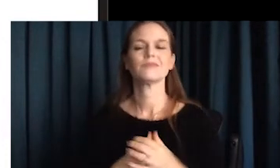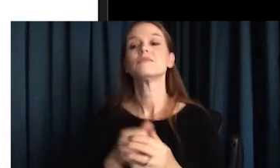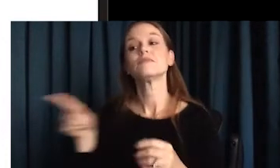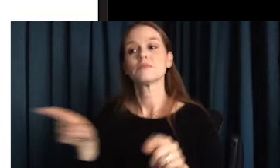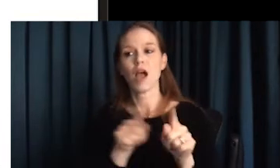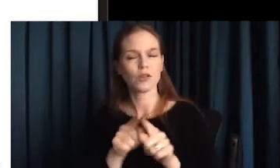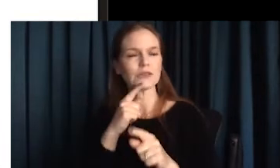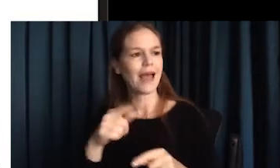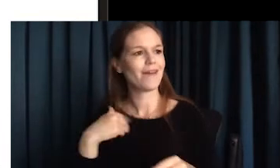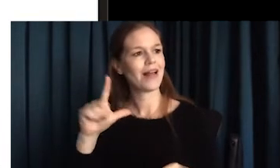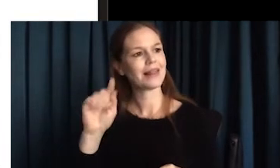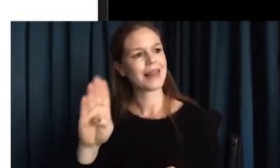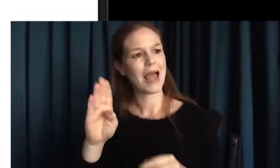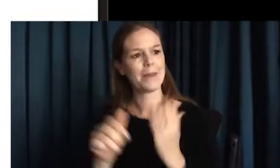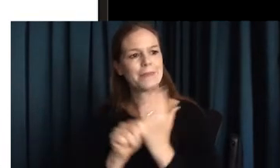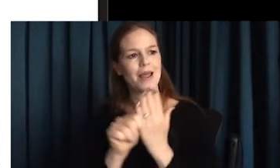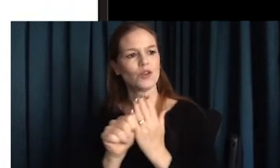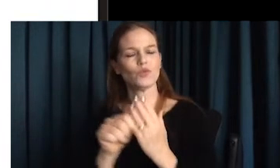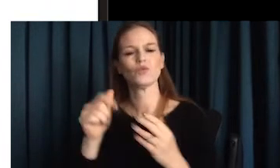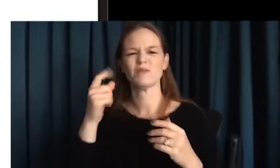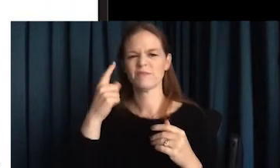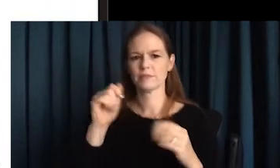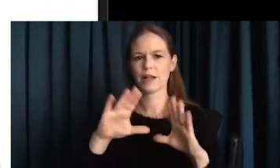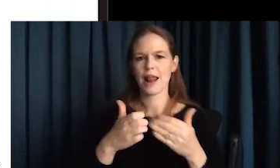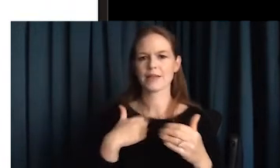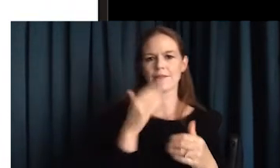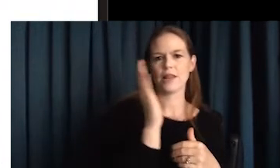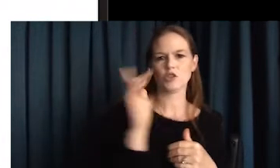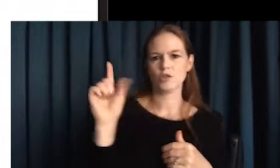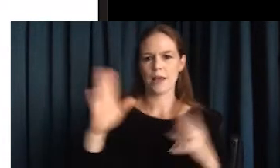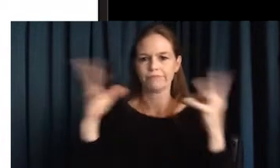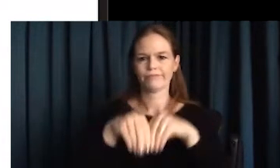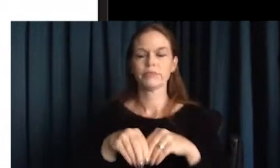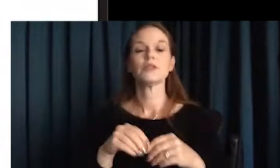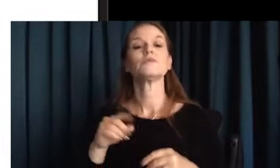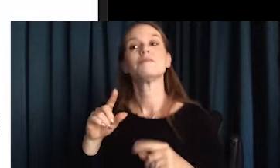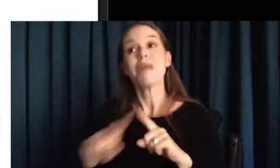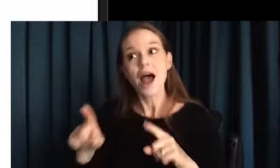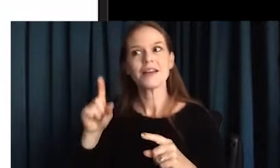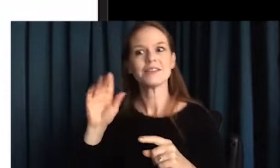since this class has a lab included, and luckily that's also provided in the online studying.